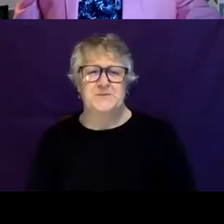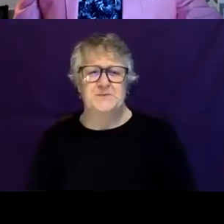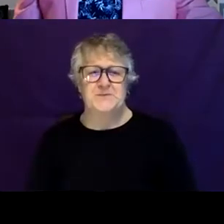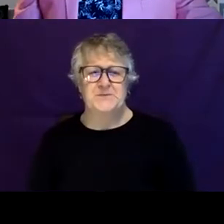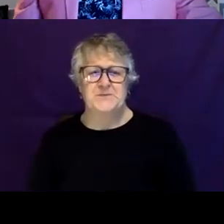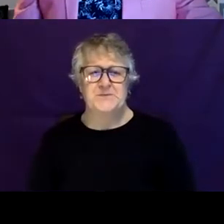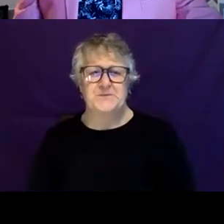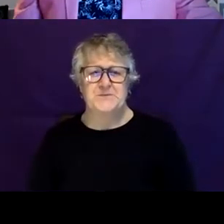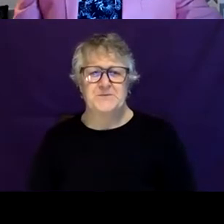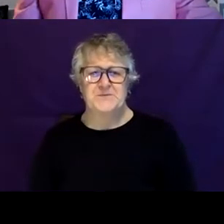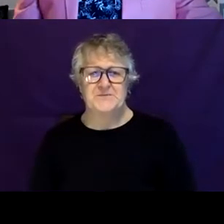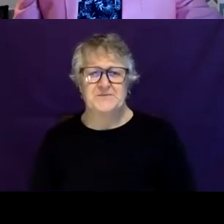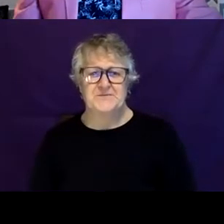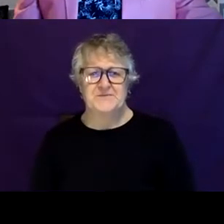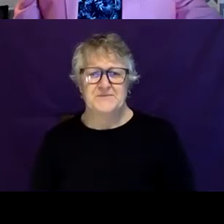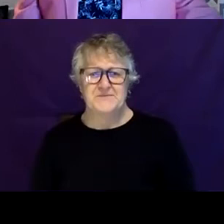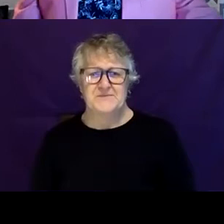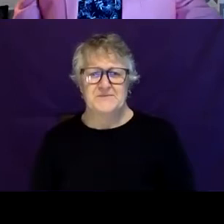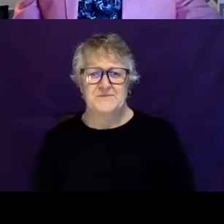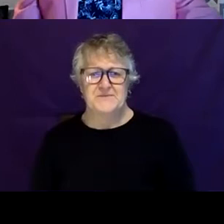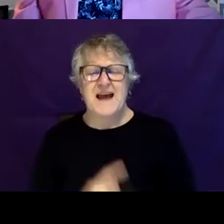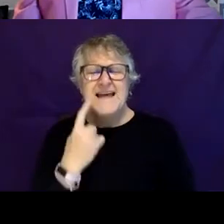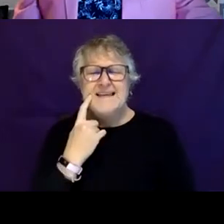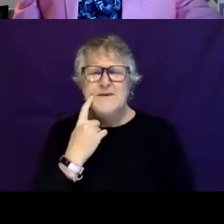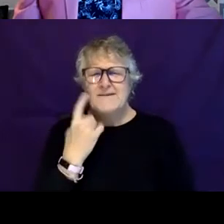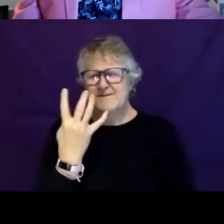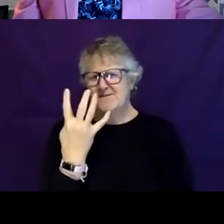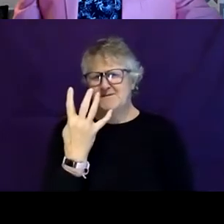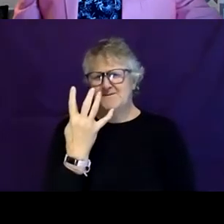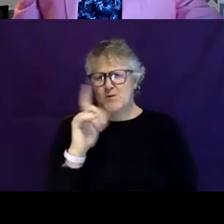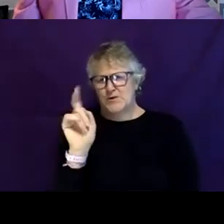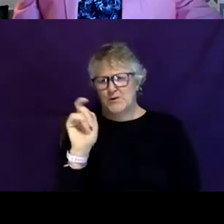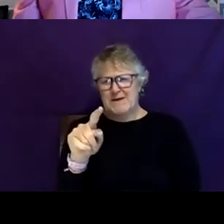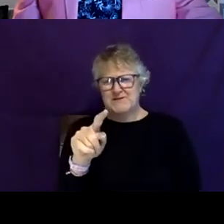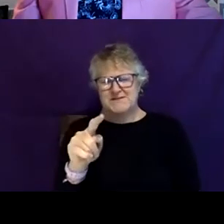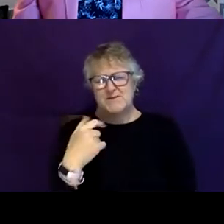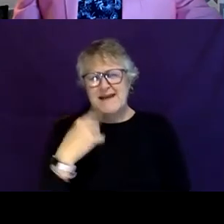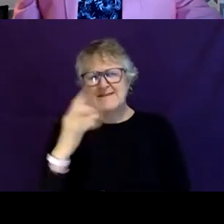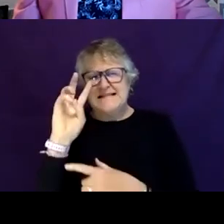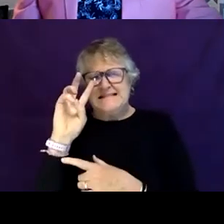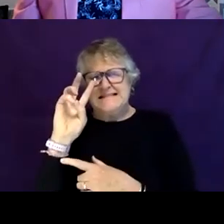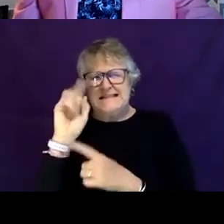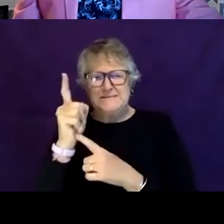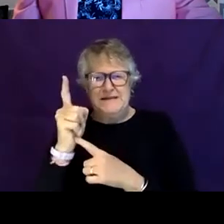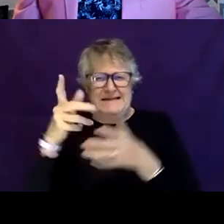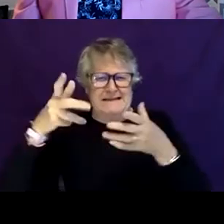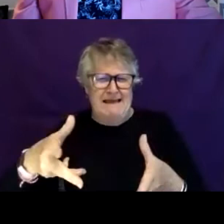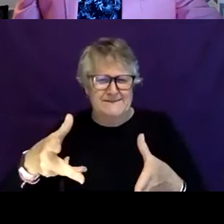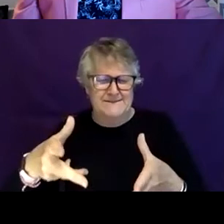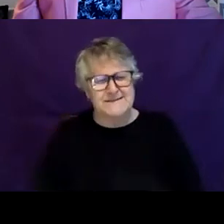Esther: But, I mean, we have like, I think with four questions and we have six minutes.